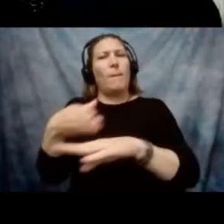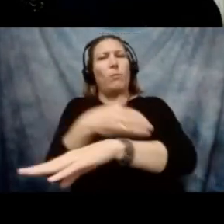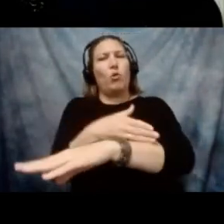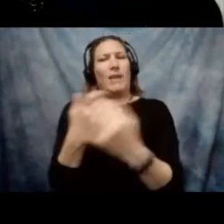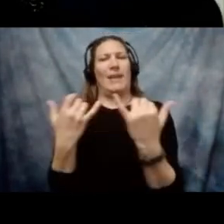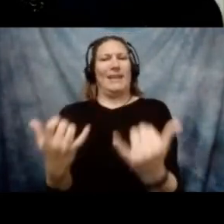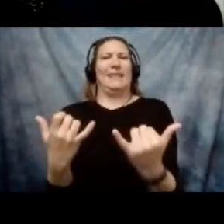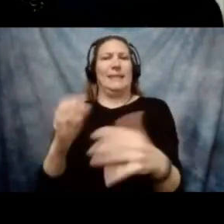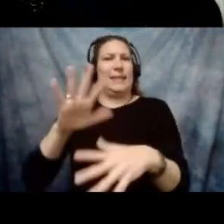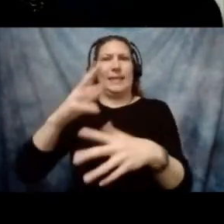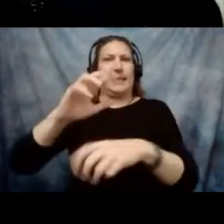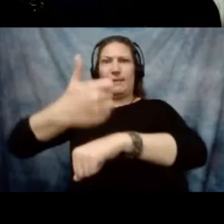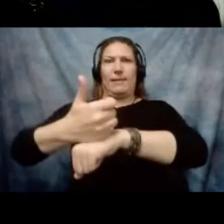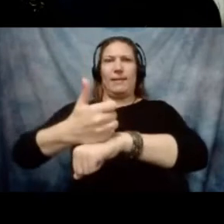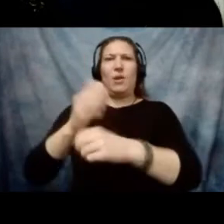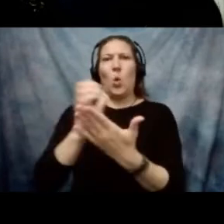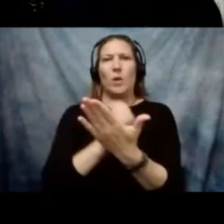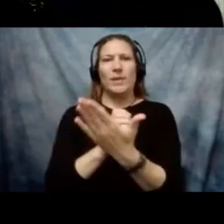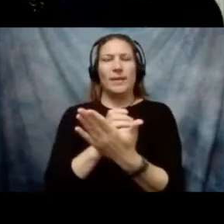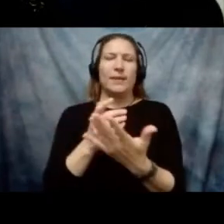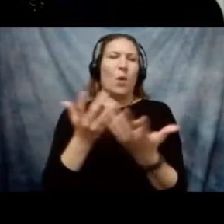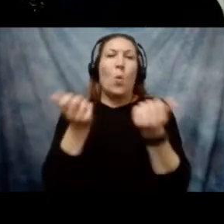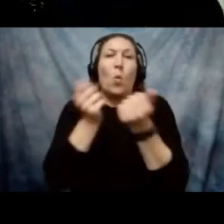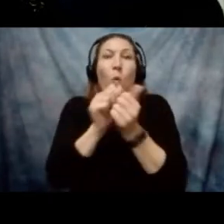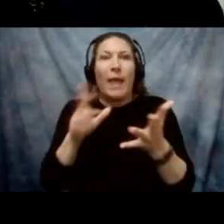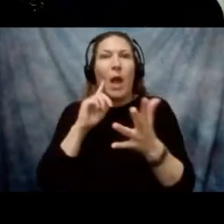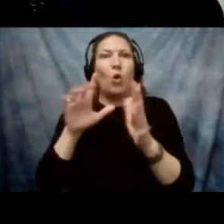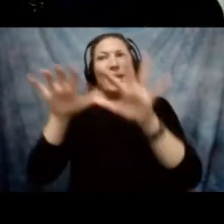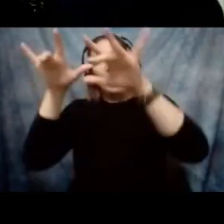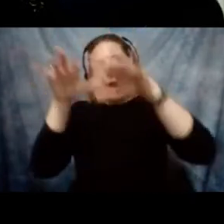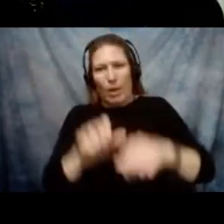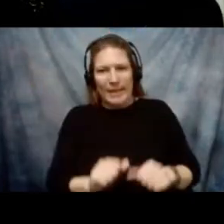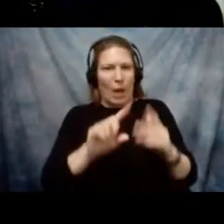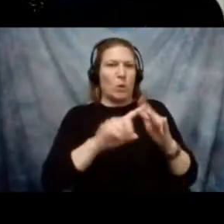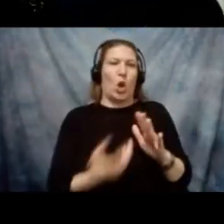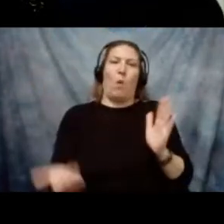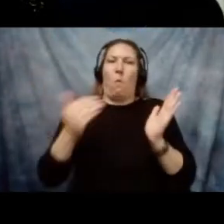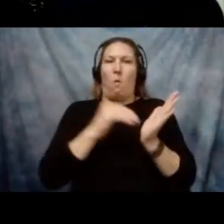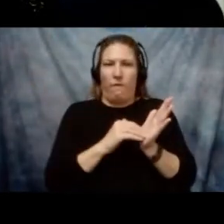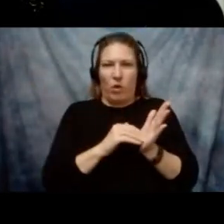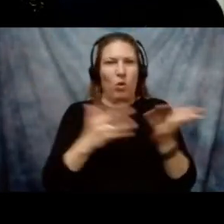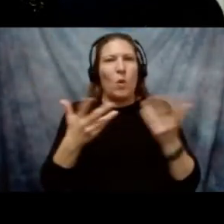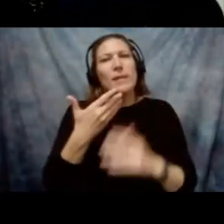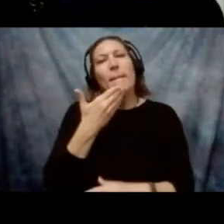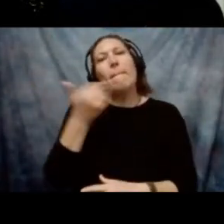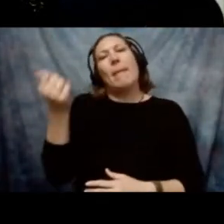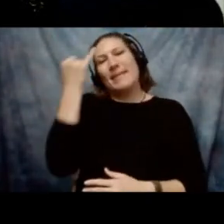yeah that's a good one um so one of the things that i would recommend is you know taking those